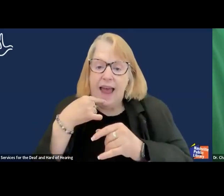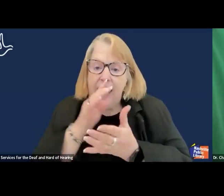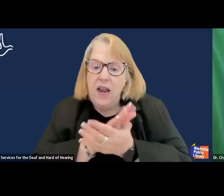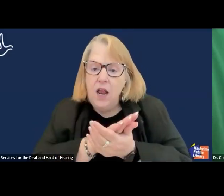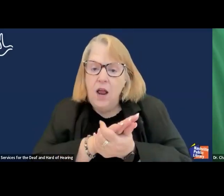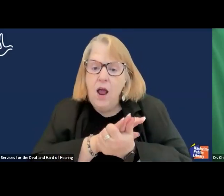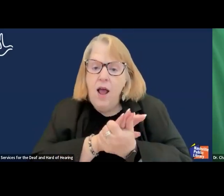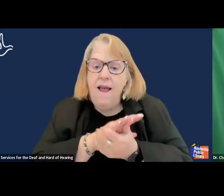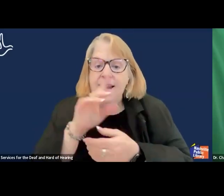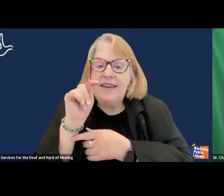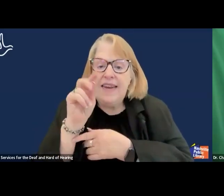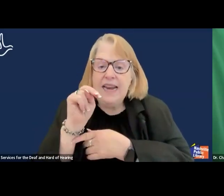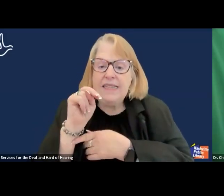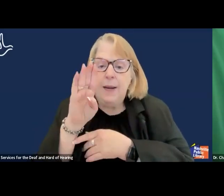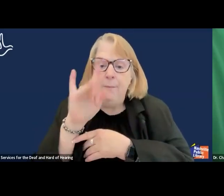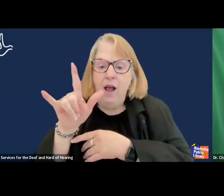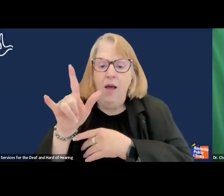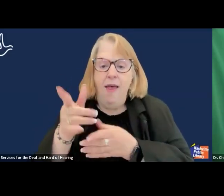[Interpreter for Brenda] One last thing that I'm seeing from Tracy